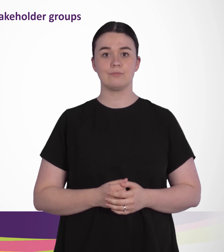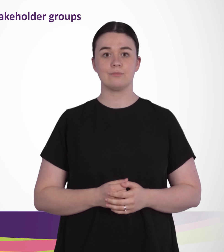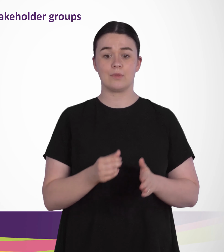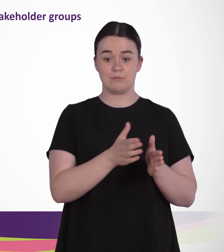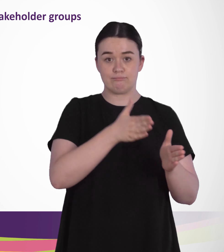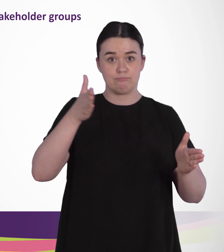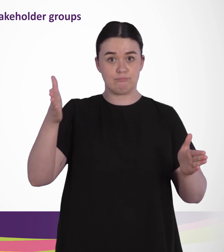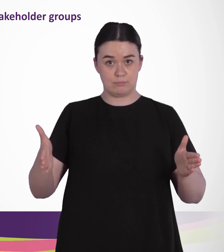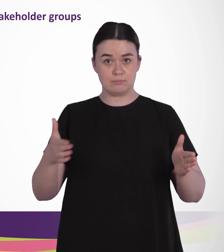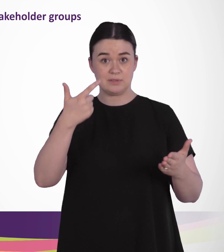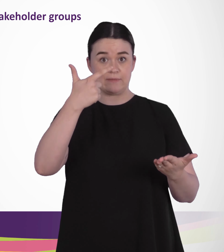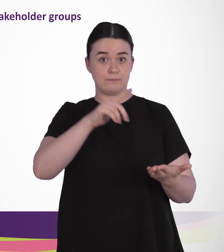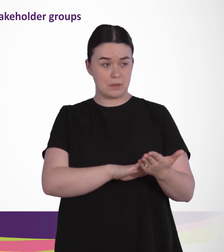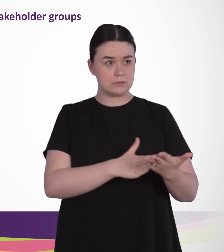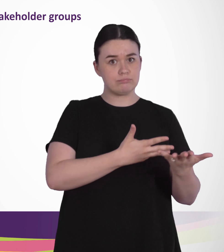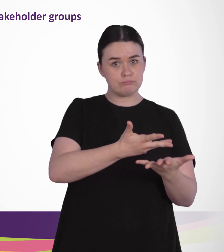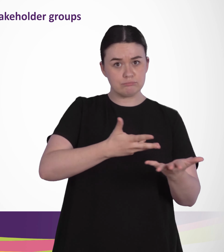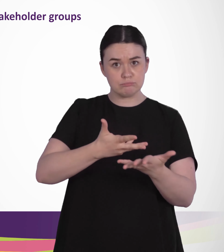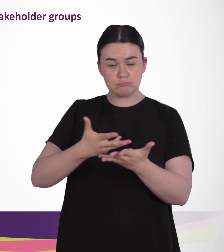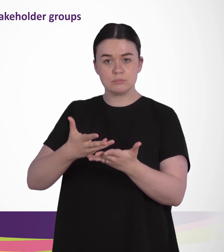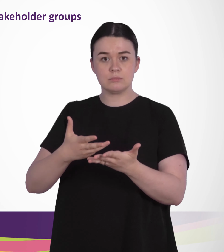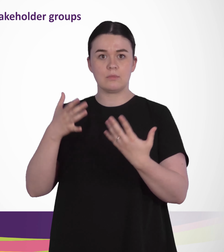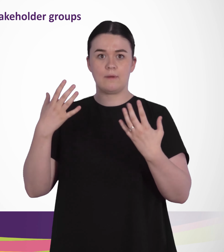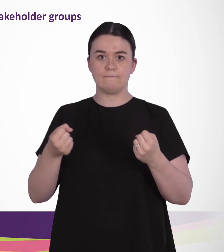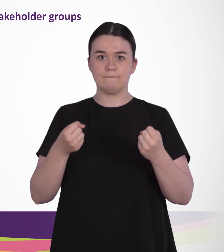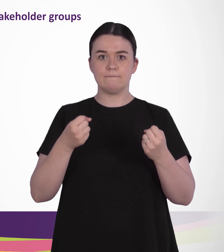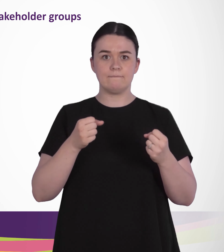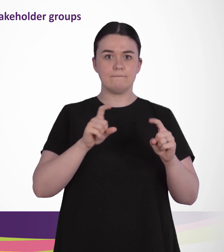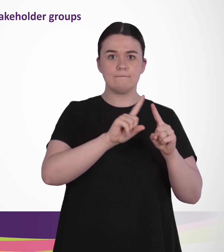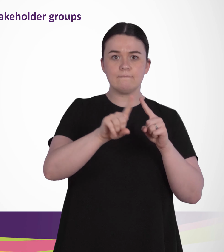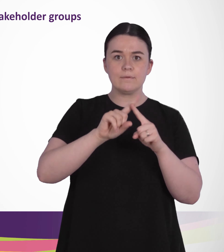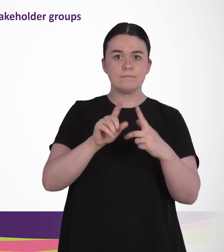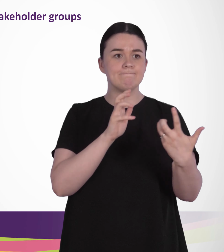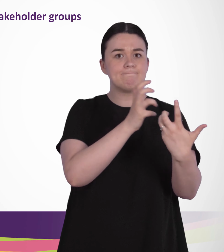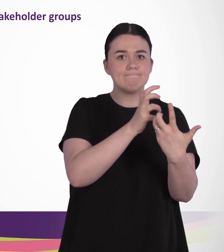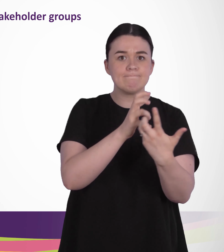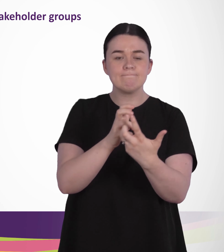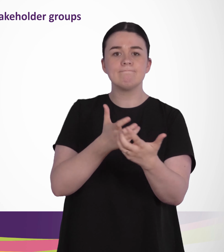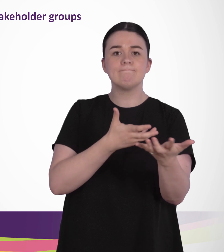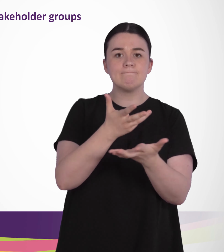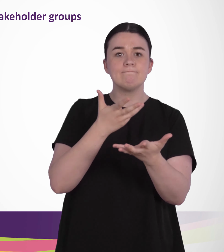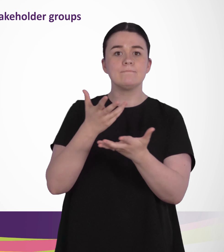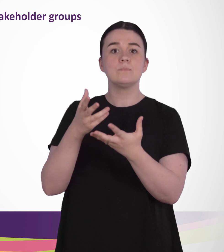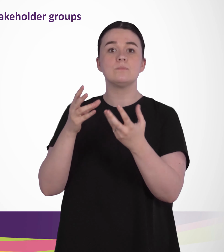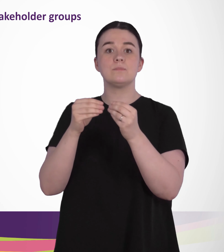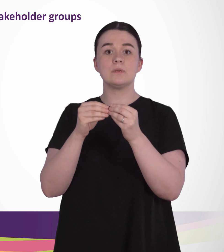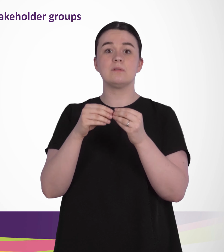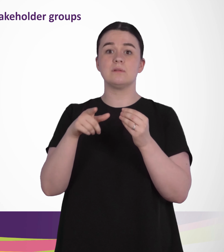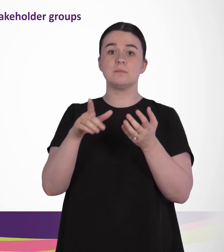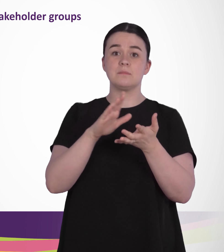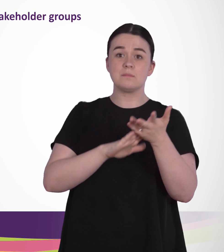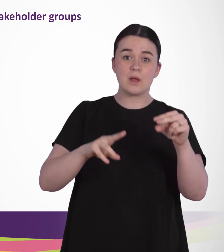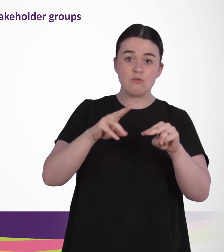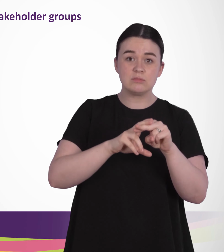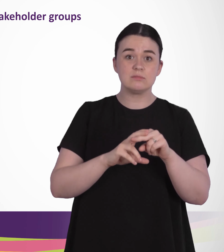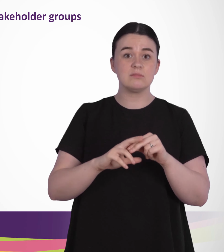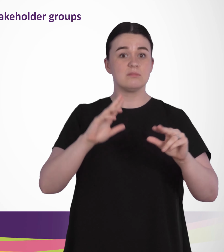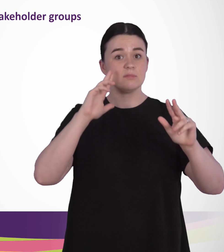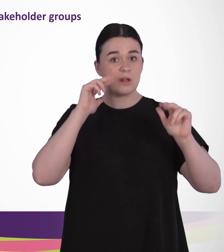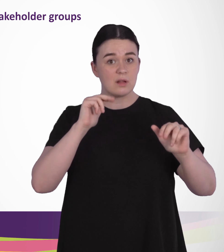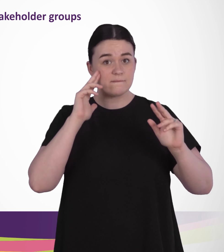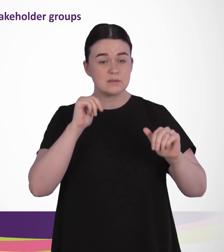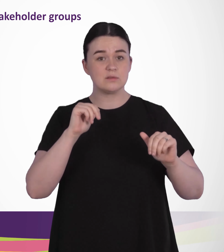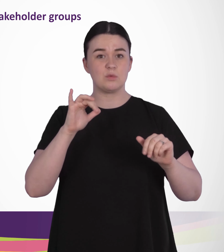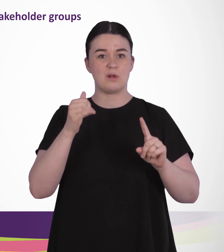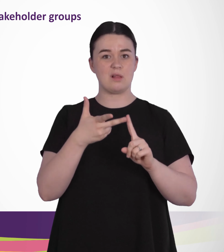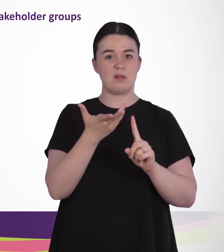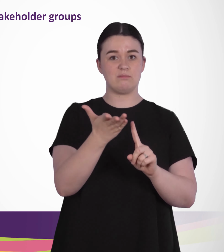Across the consultations and in a number of targeted engagements, parents, caregivers, and stakeholders